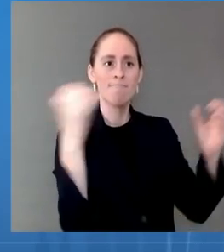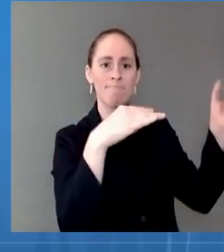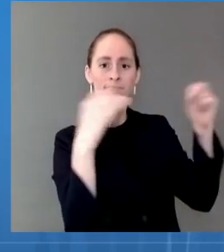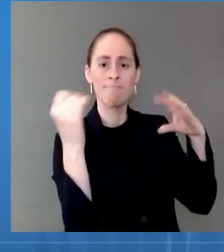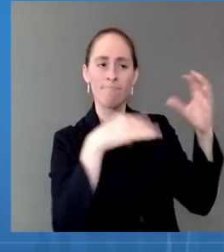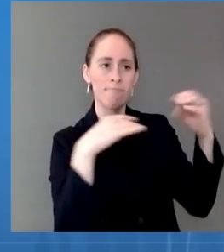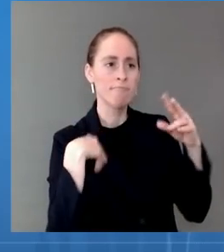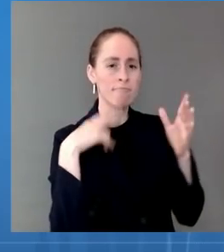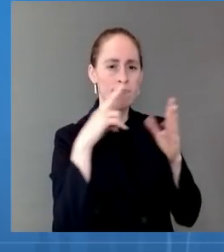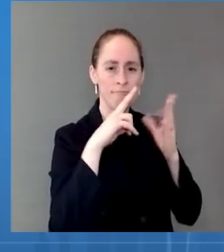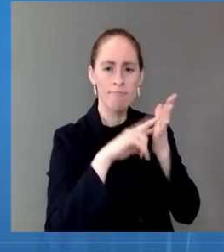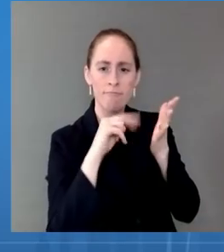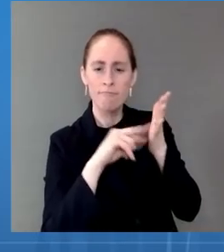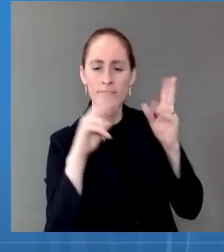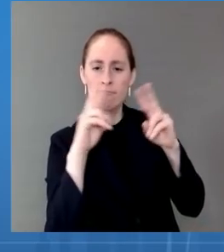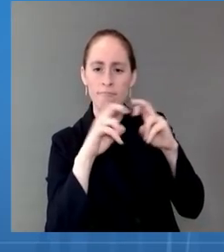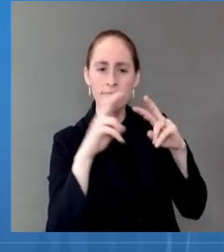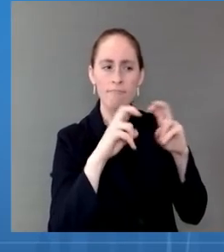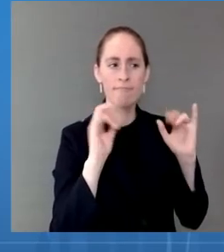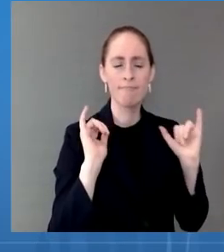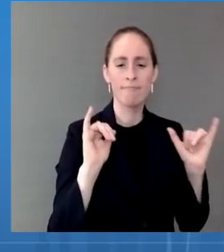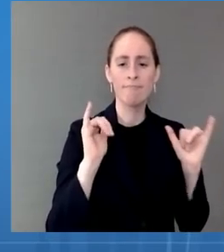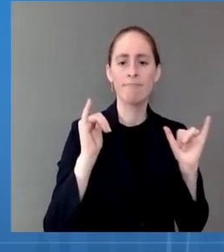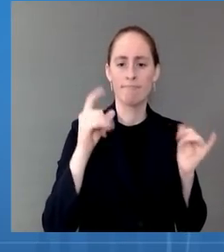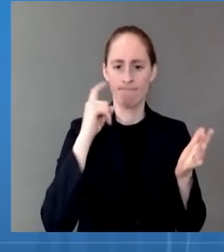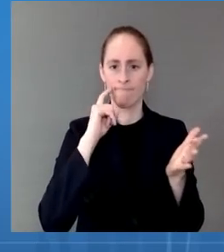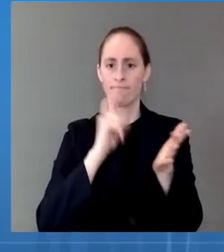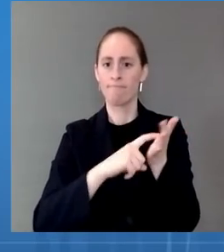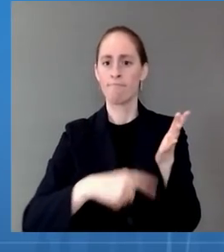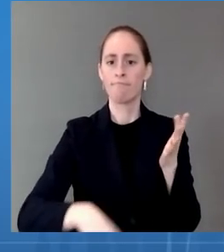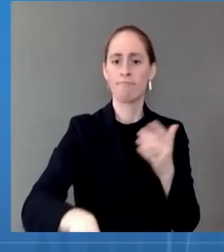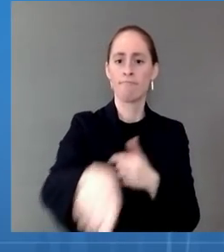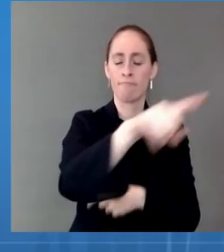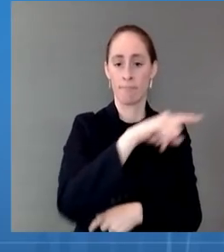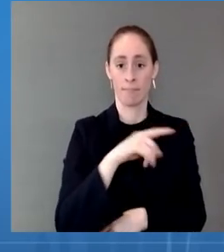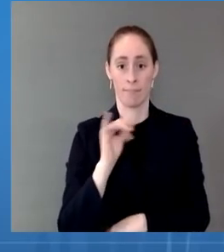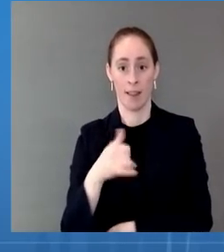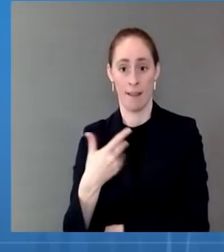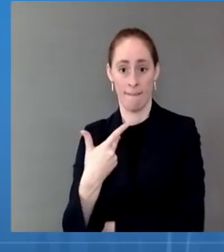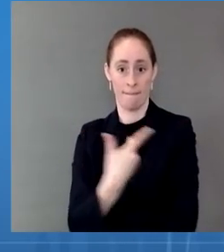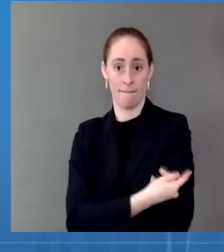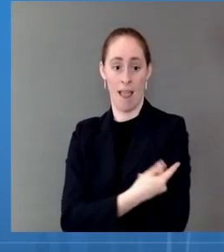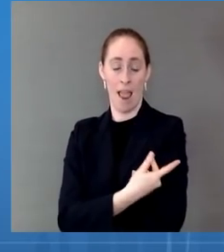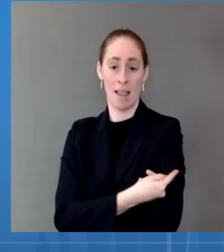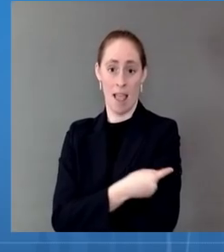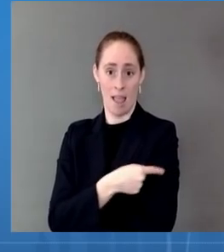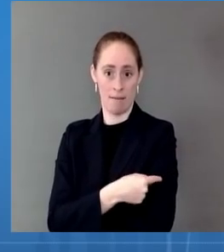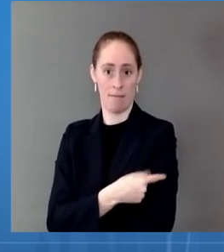to effectively neutralize the Omicron variant? Next slide.